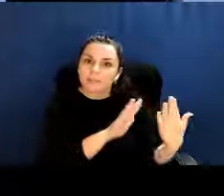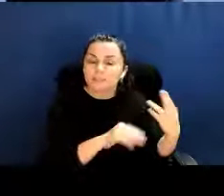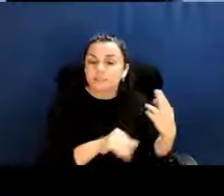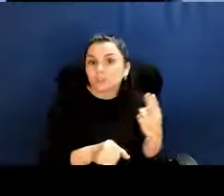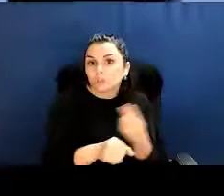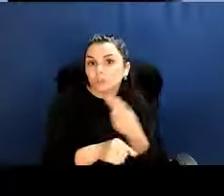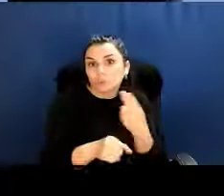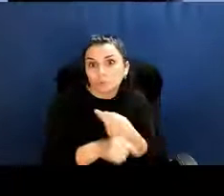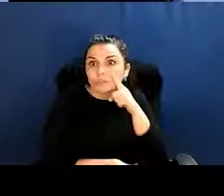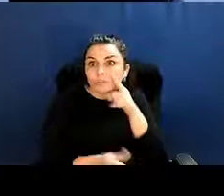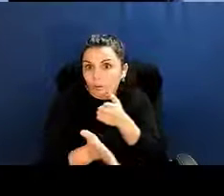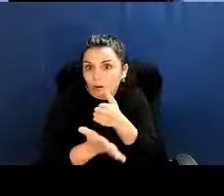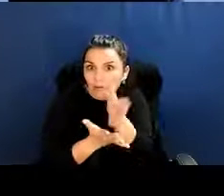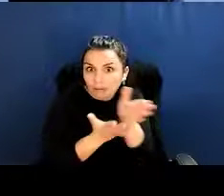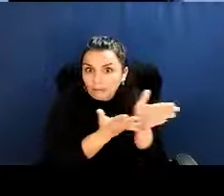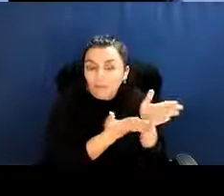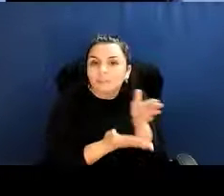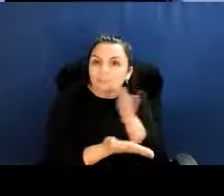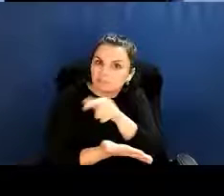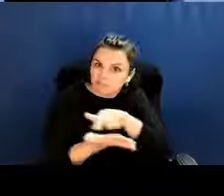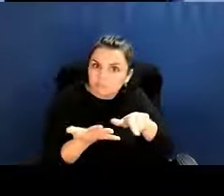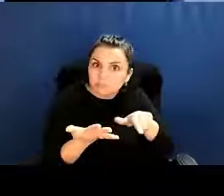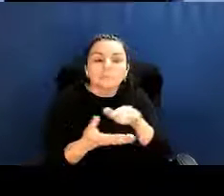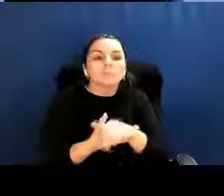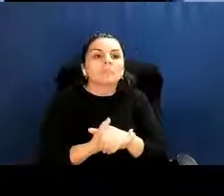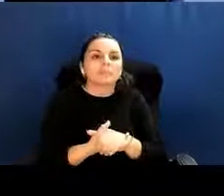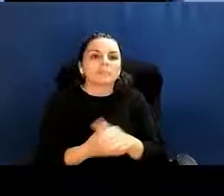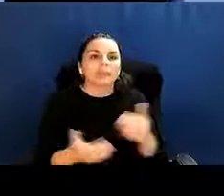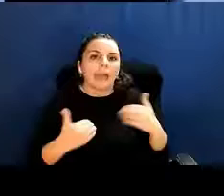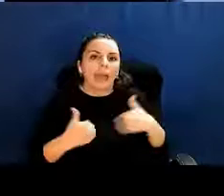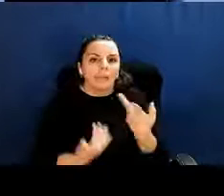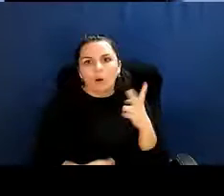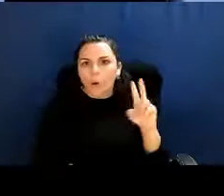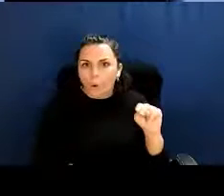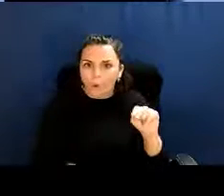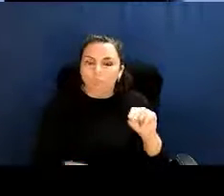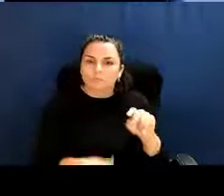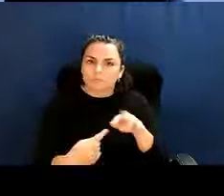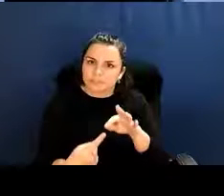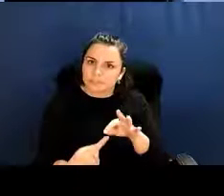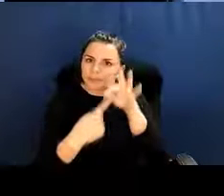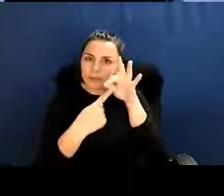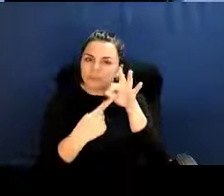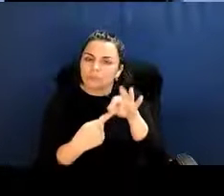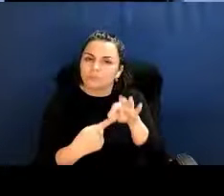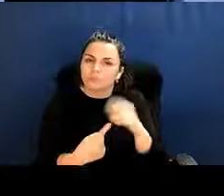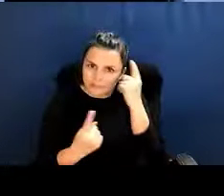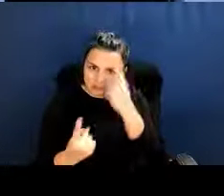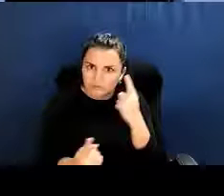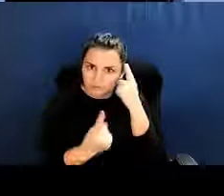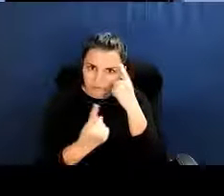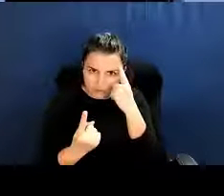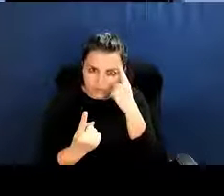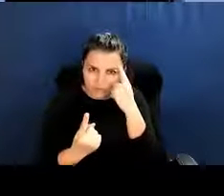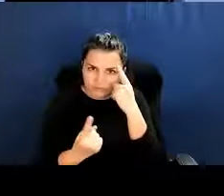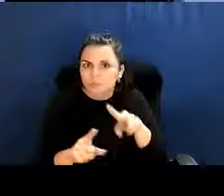in social and behavioral research has its own particular consideration that must be relevant when talking about risk.